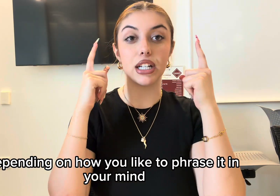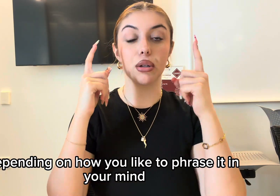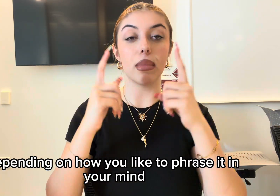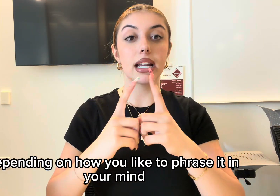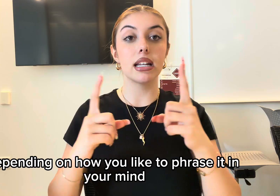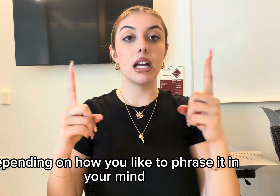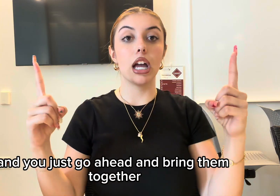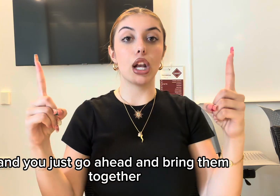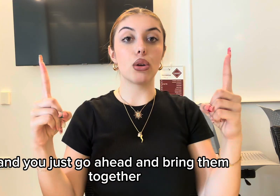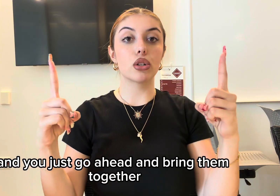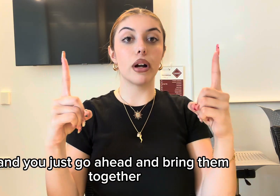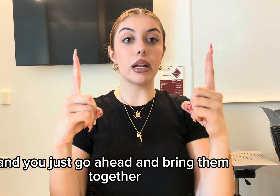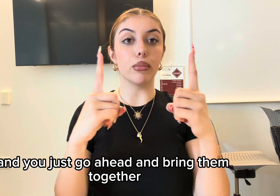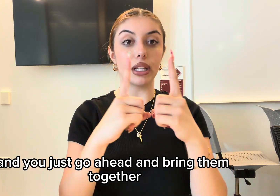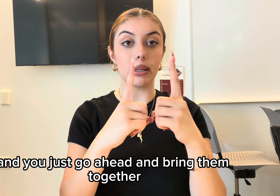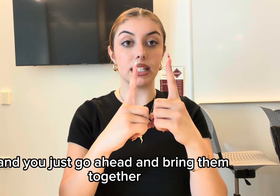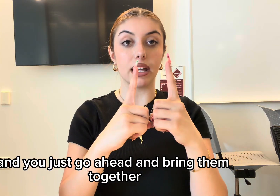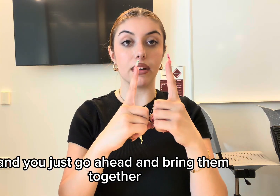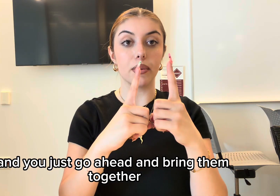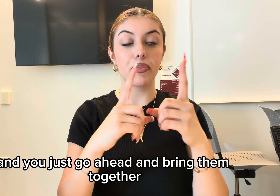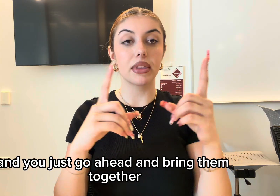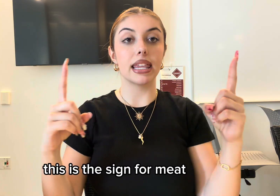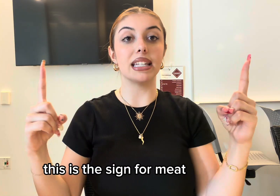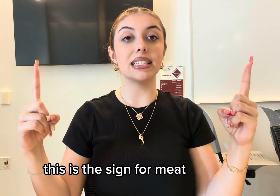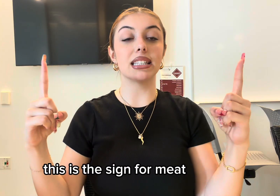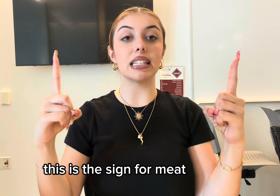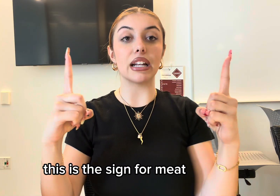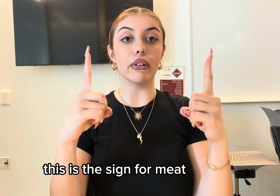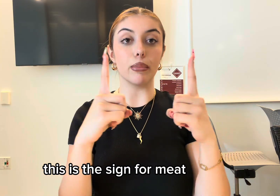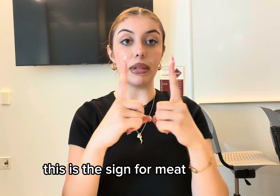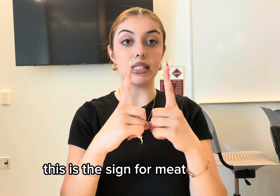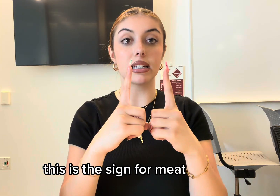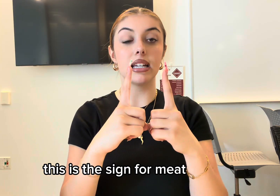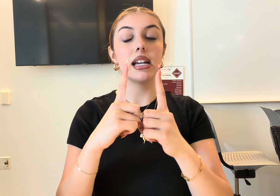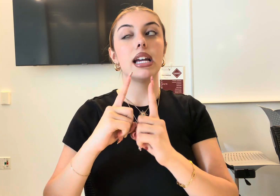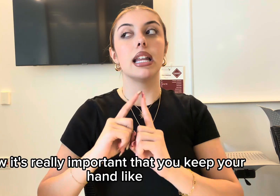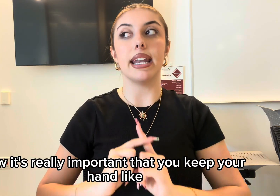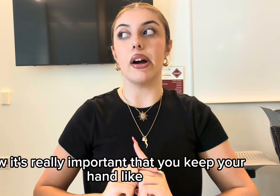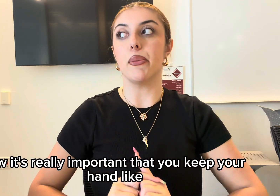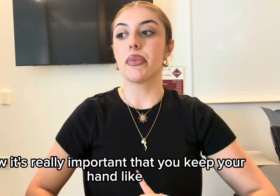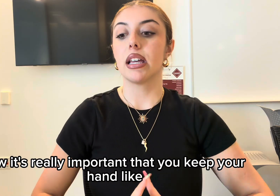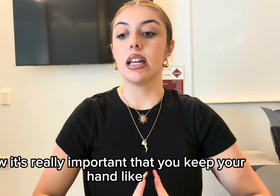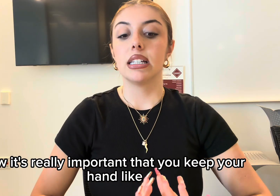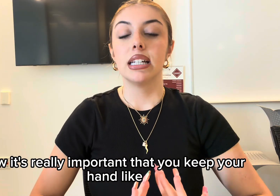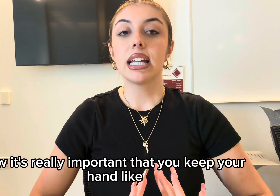it in your mind, and you just go ahead and bring them together. This is the sign for meet. Now,